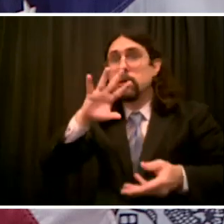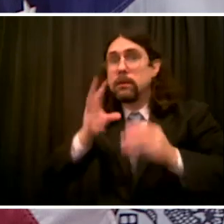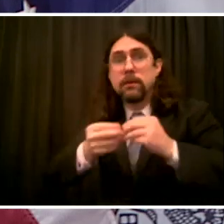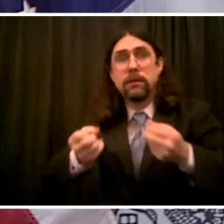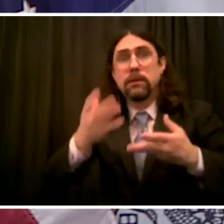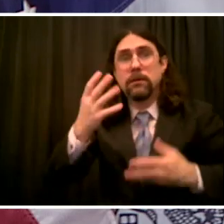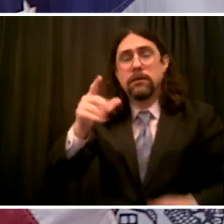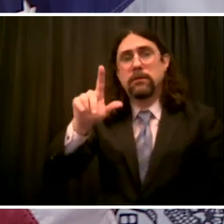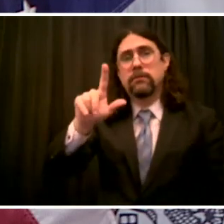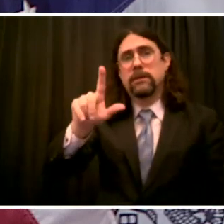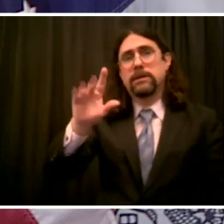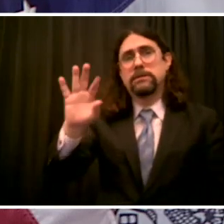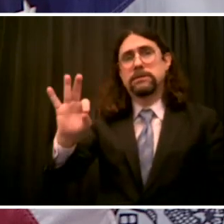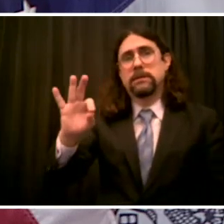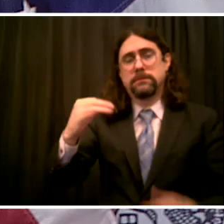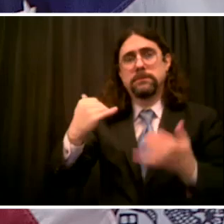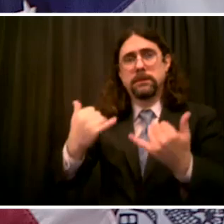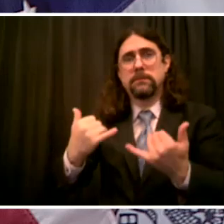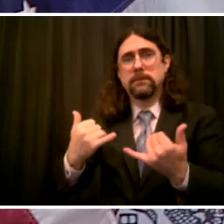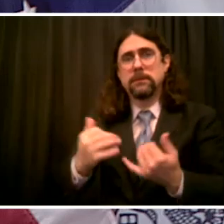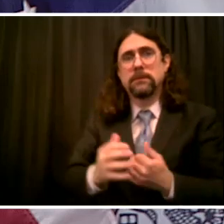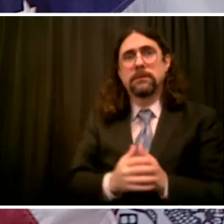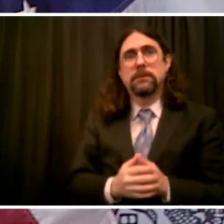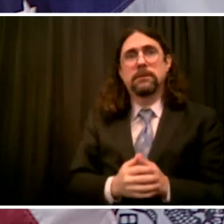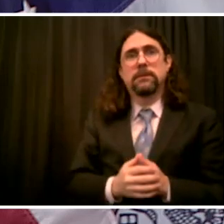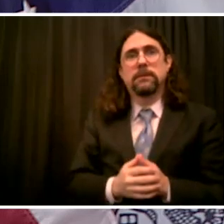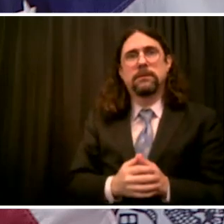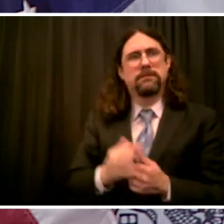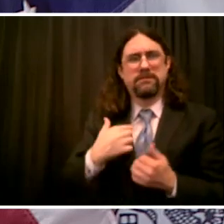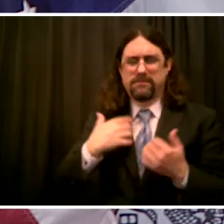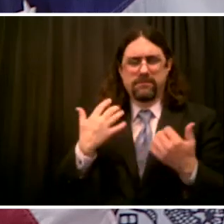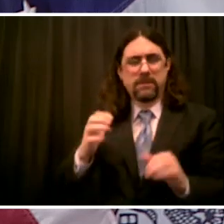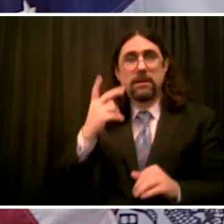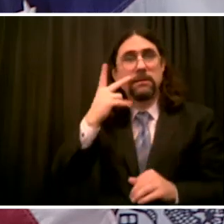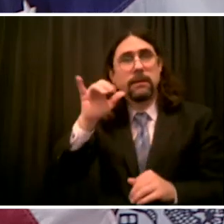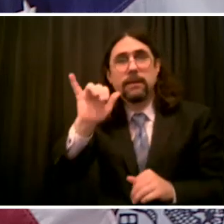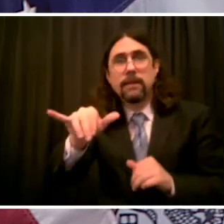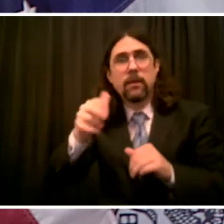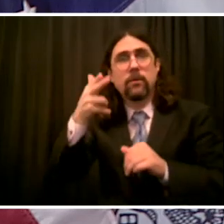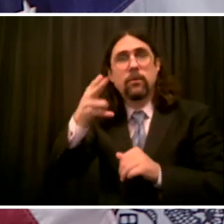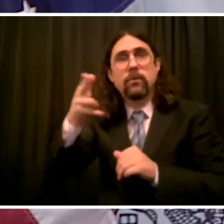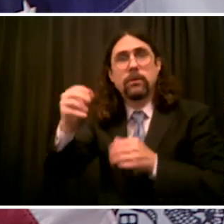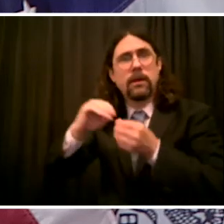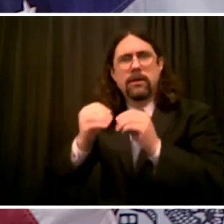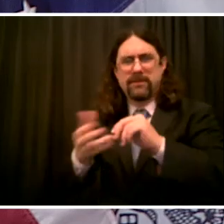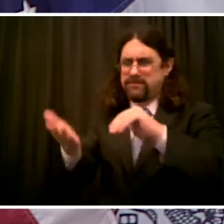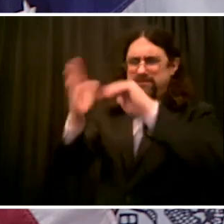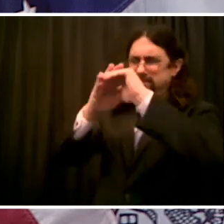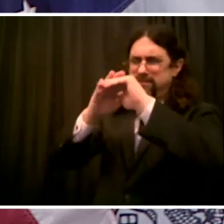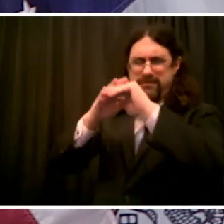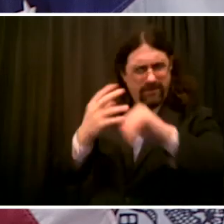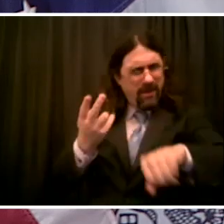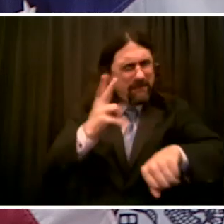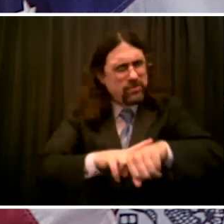FLOWS. SO WE'RE UP TO 29 AS OF THIS RNMOING IT'S A SLIGHT INCREASE FROM THE BEGINNING.